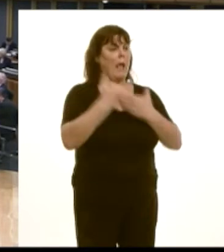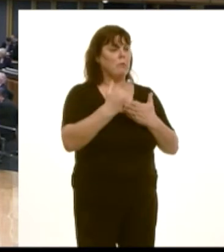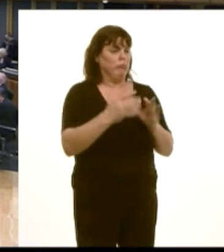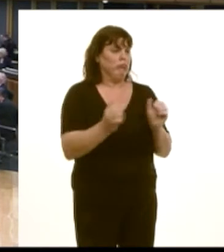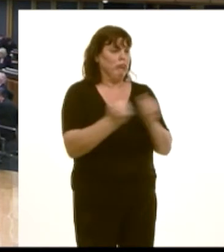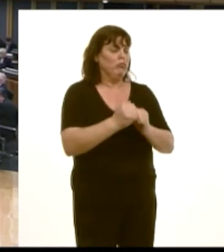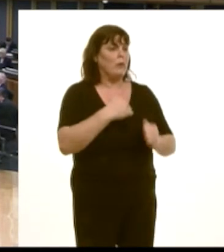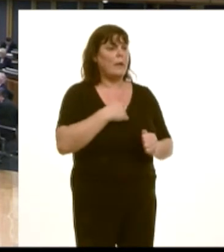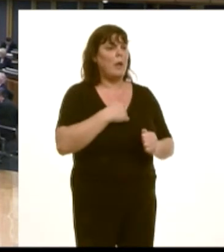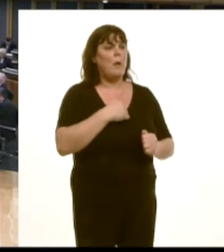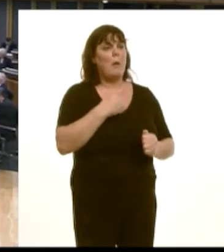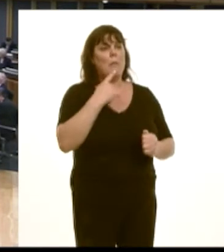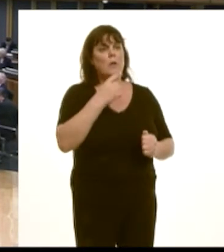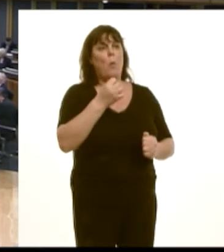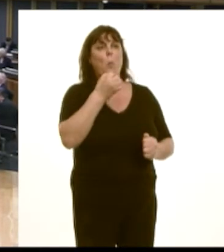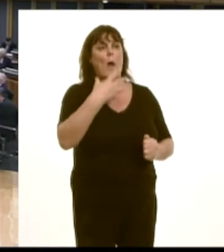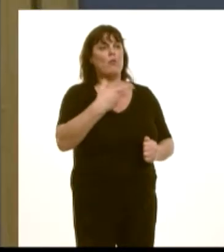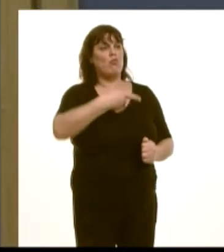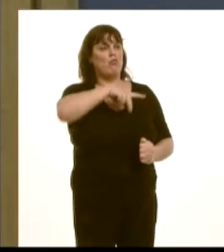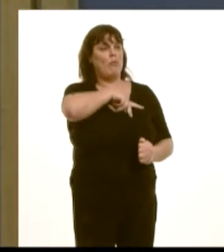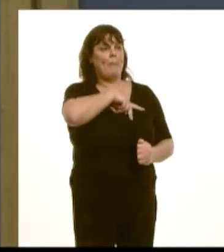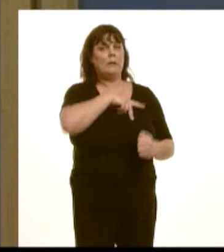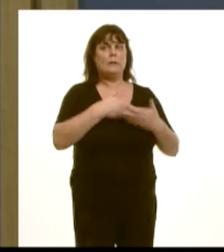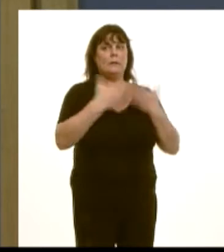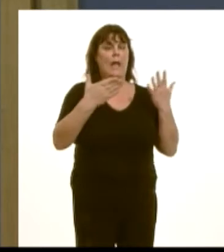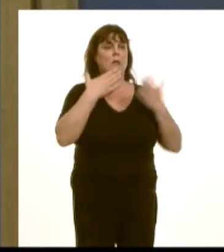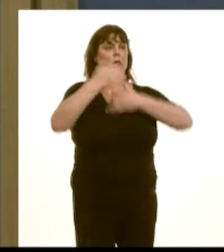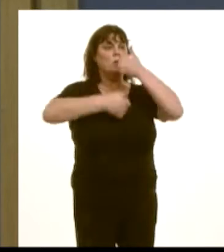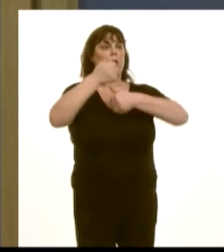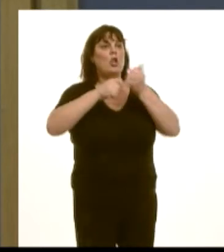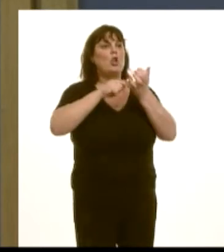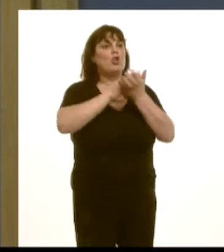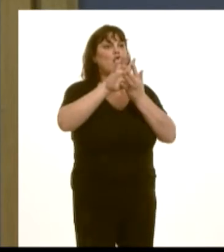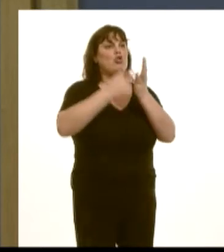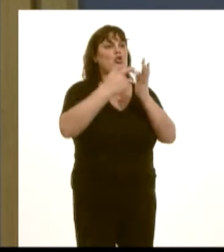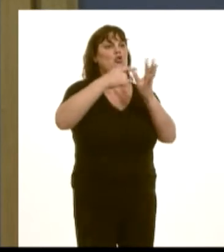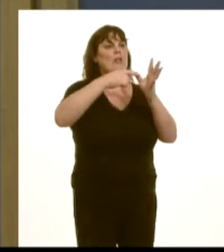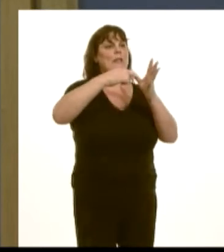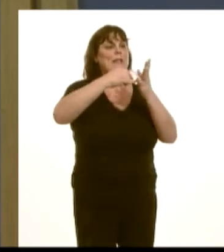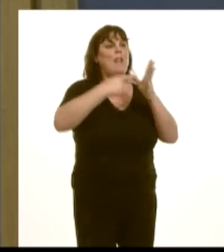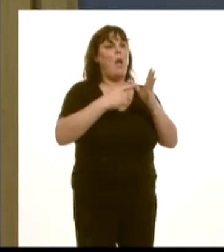on White Ribbon Day, join me in congratulating Theresa May on refusing entry to the UK last